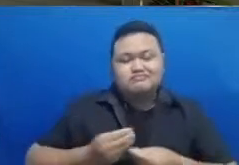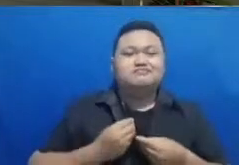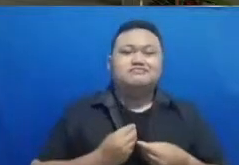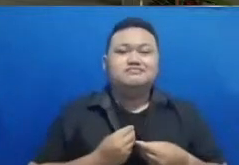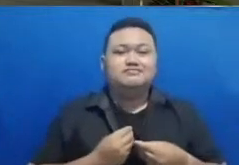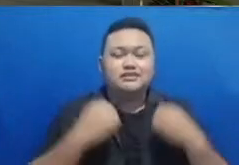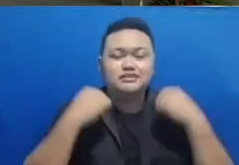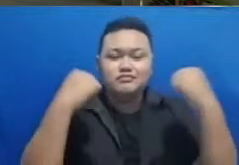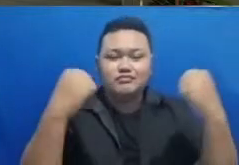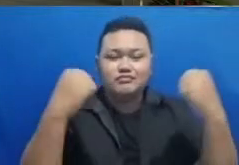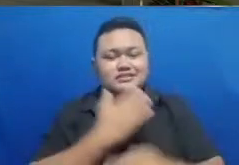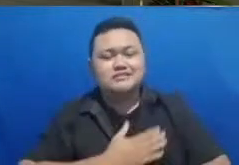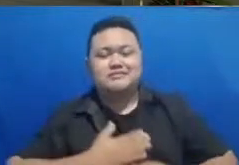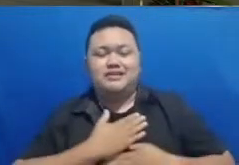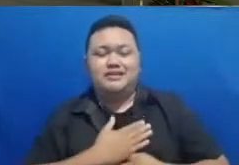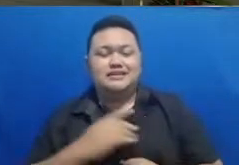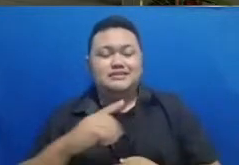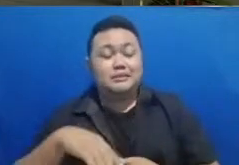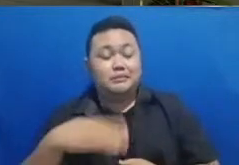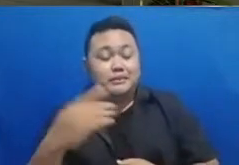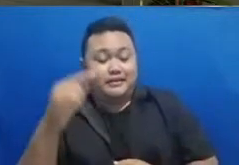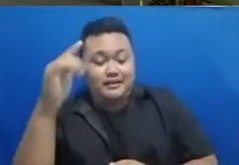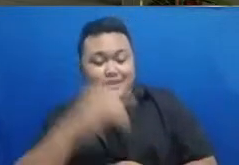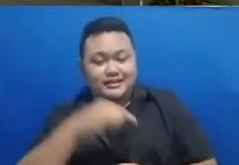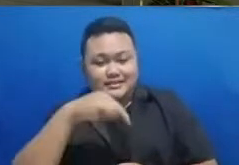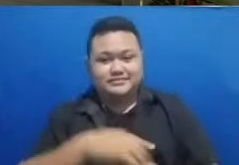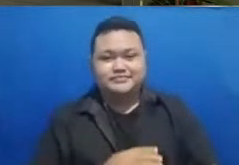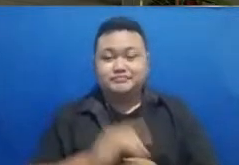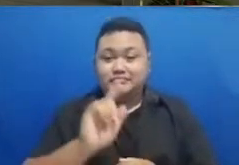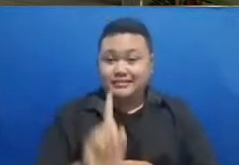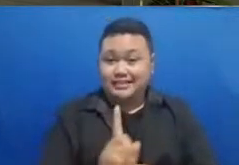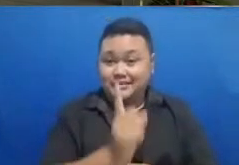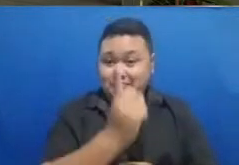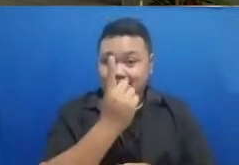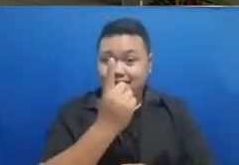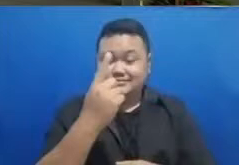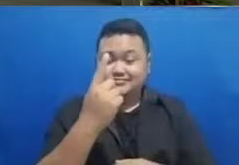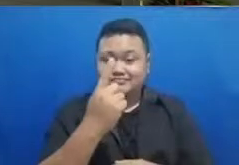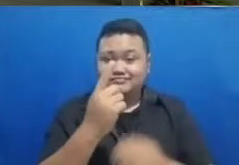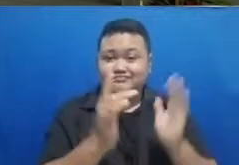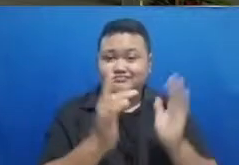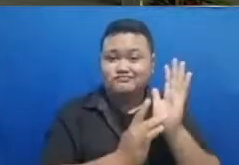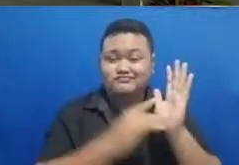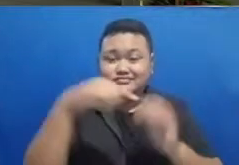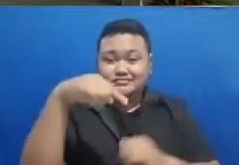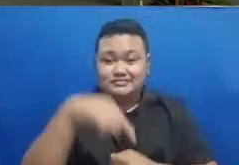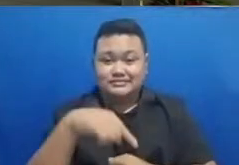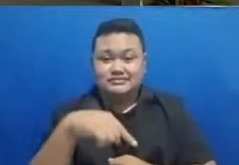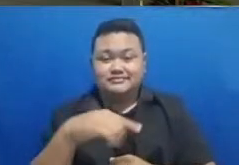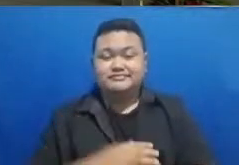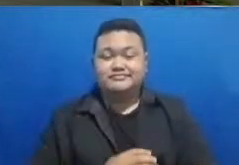until today to start our virtual meeting this morning let us bow our